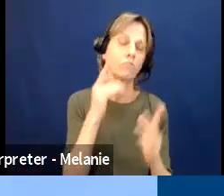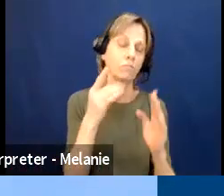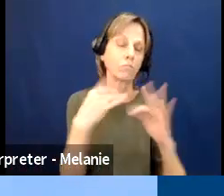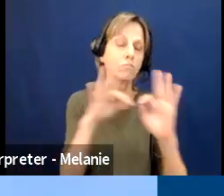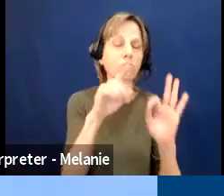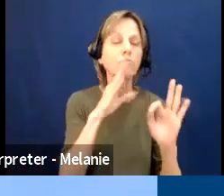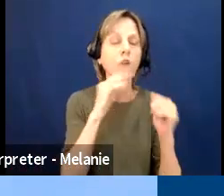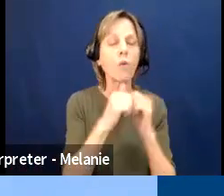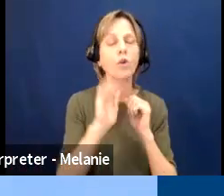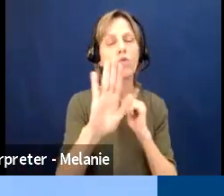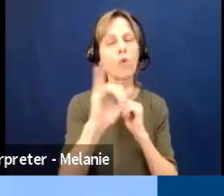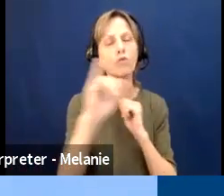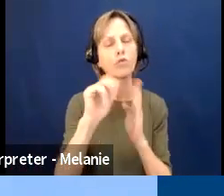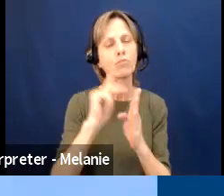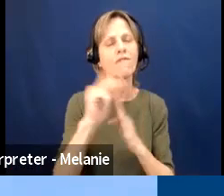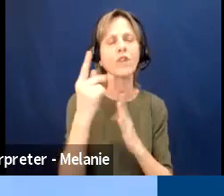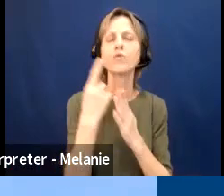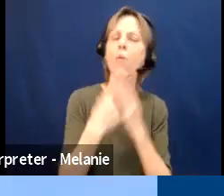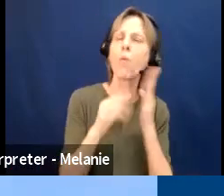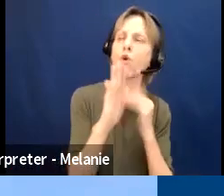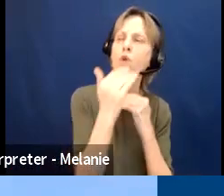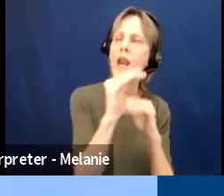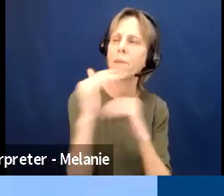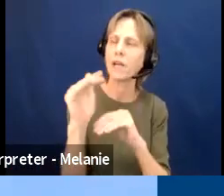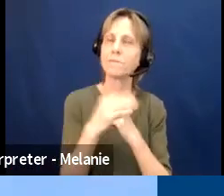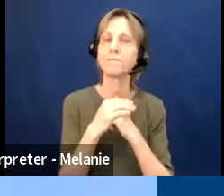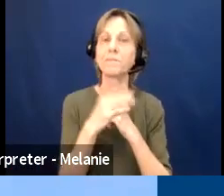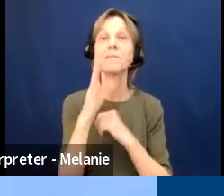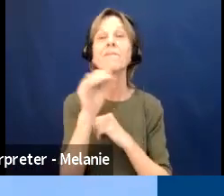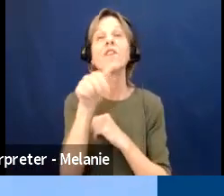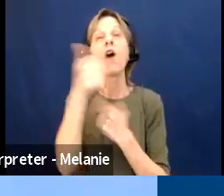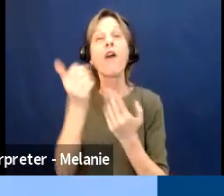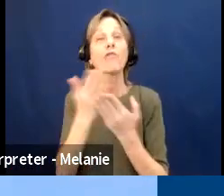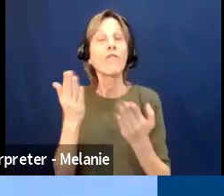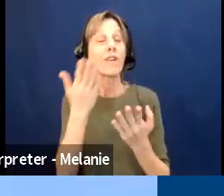are one of the other things you normally wouldn't think about but someone who has a home devastated